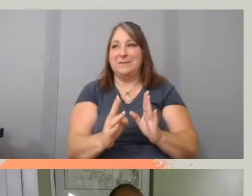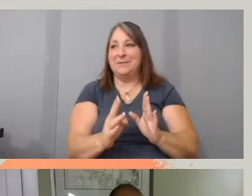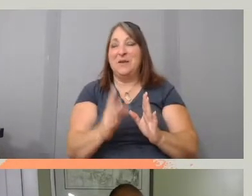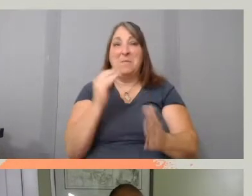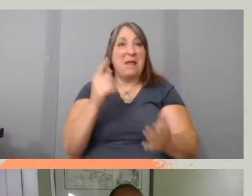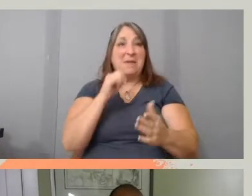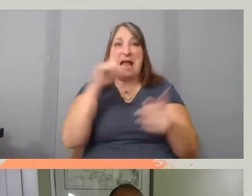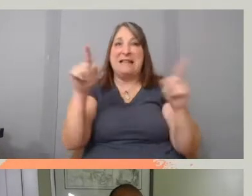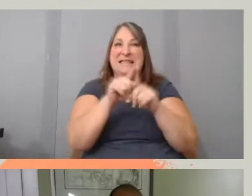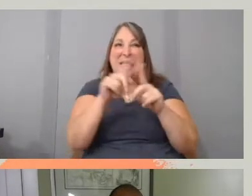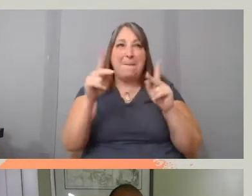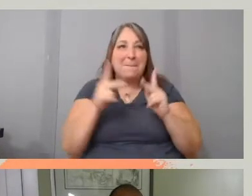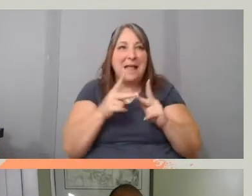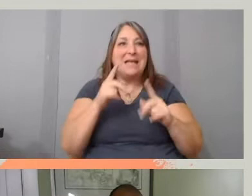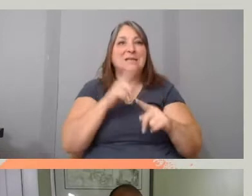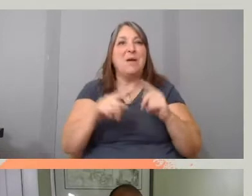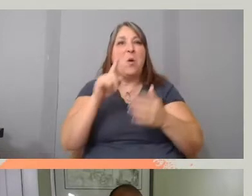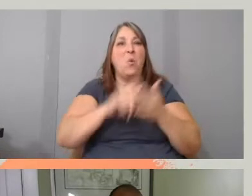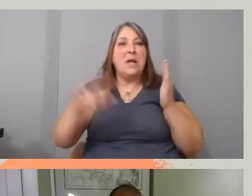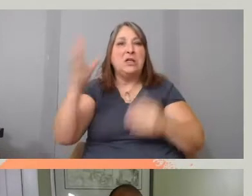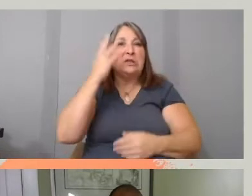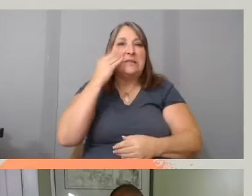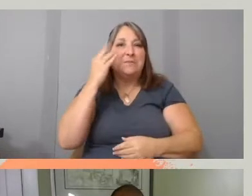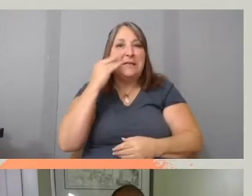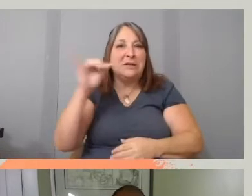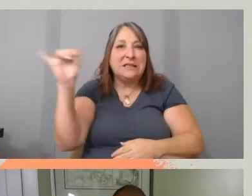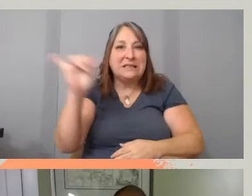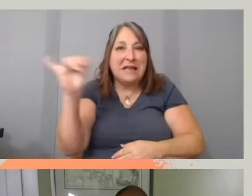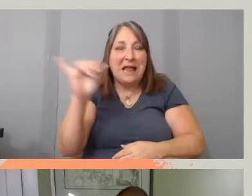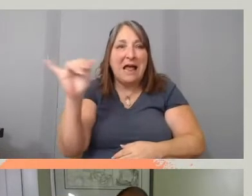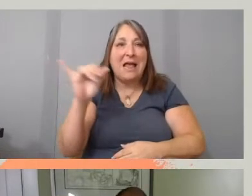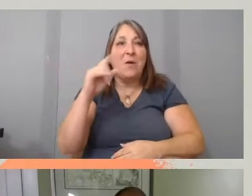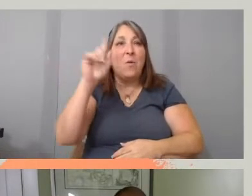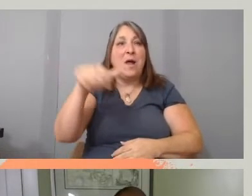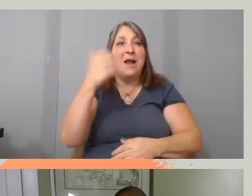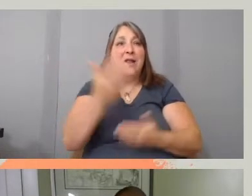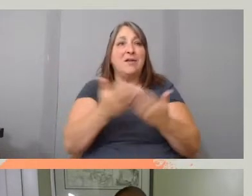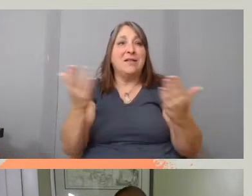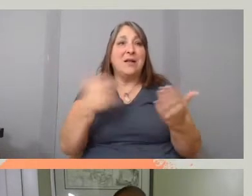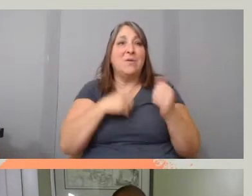but what are your experiences like? And one of the other things that I feel like we could touch on too, and we talked about,